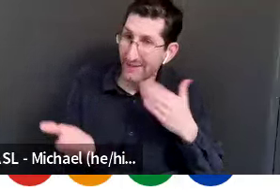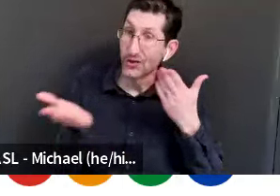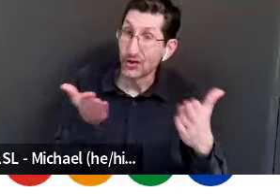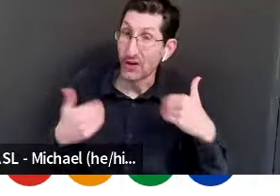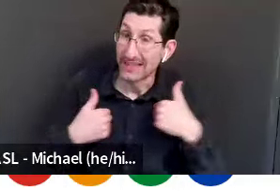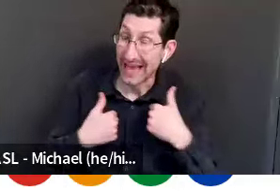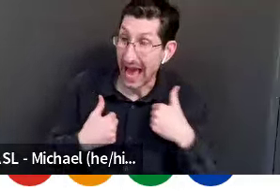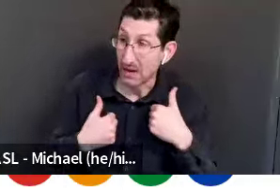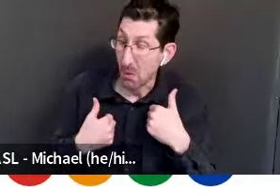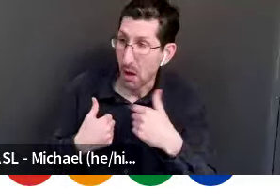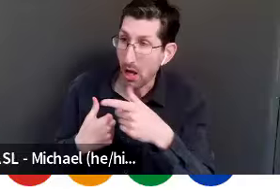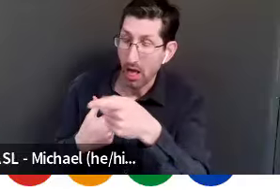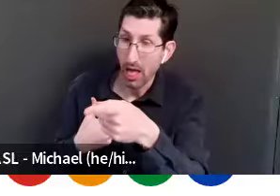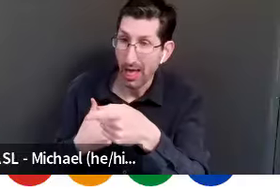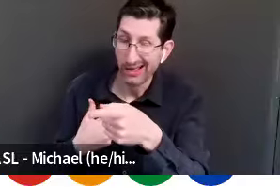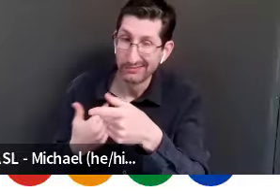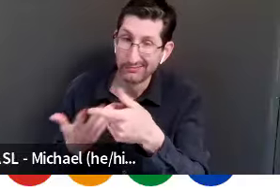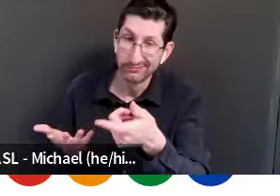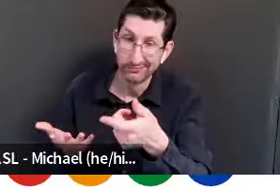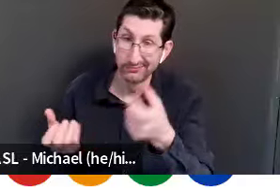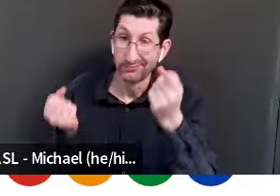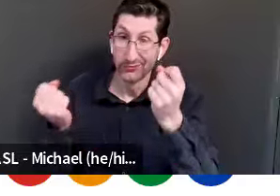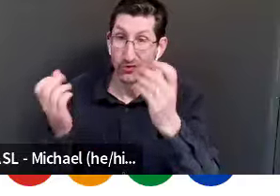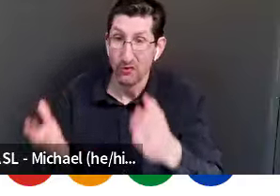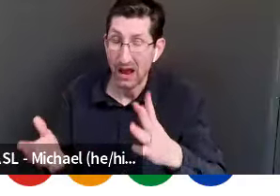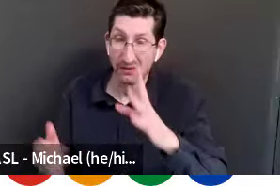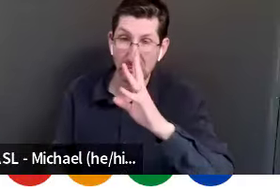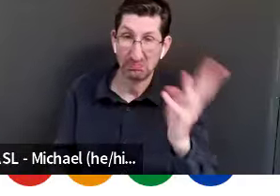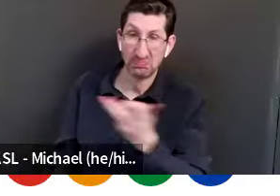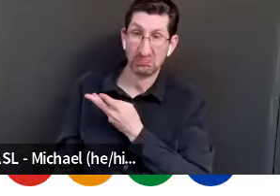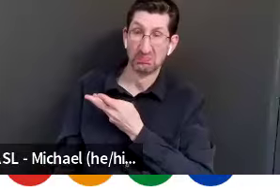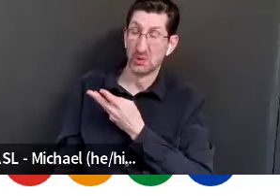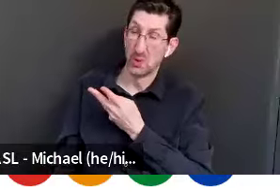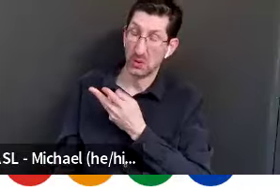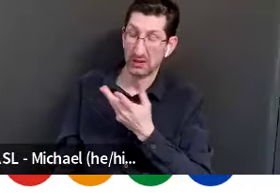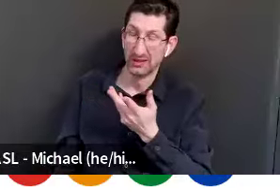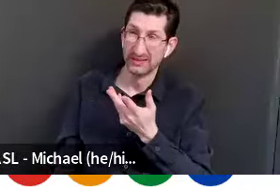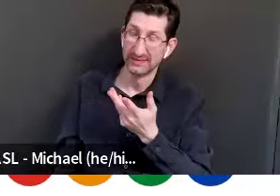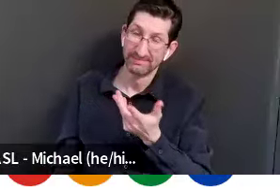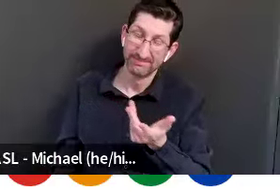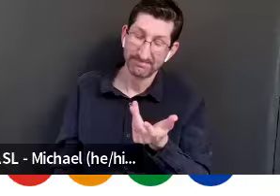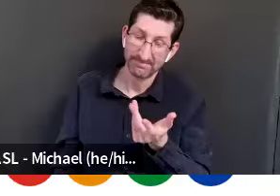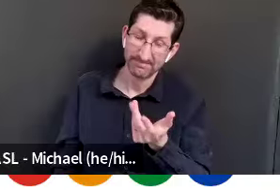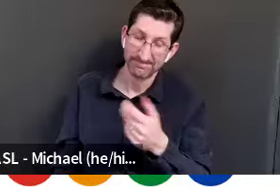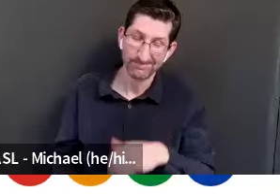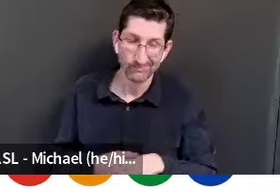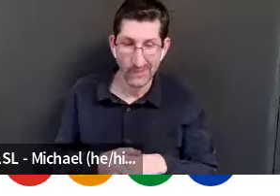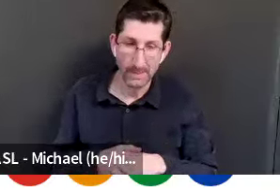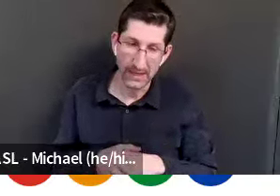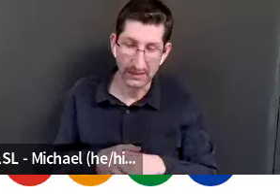SAY I HAVE A SERVICE ANIMAL. THEY READ THAT.